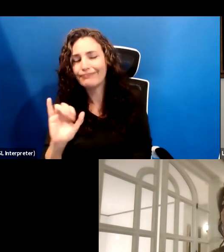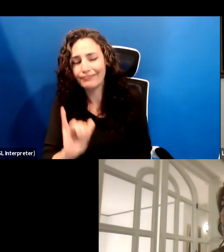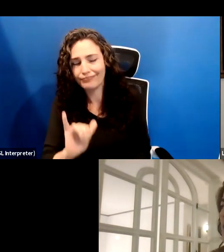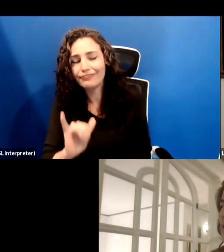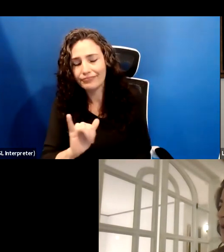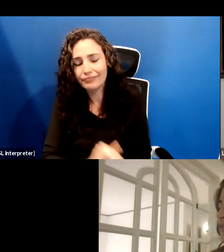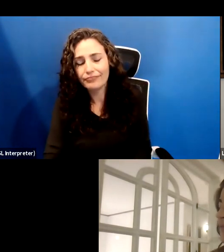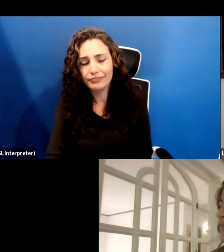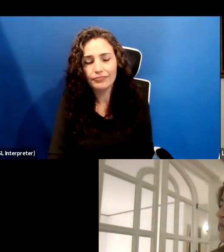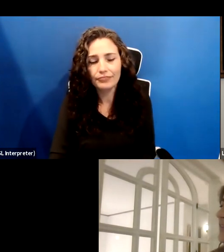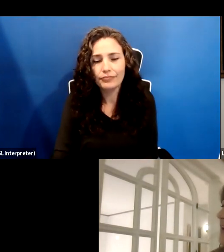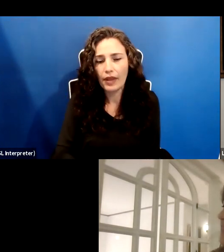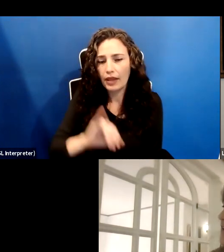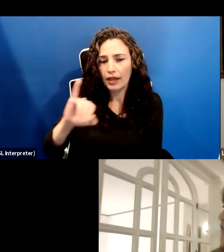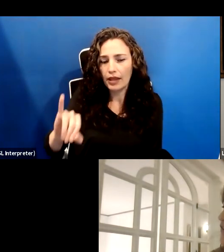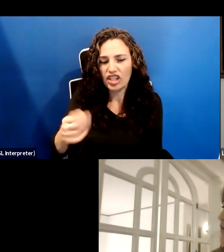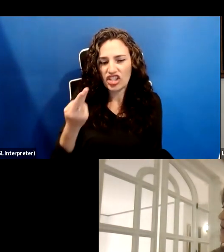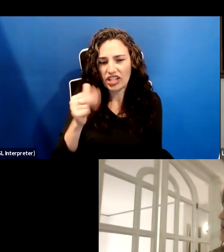what made us the most nervous. And I think also